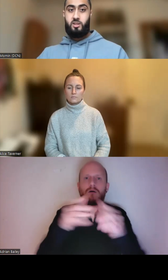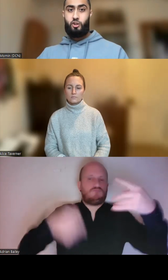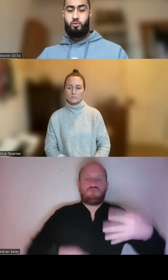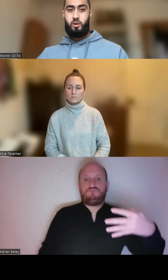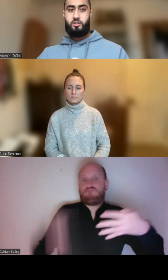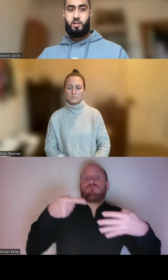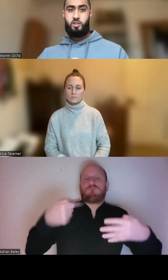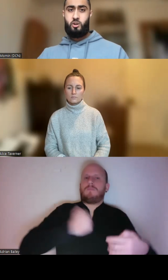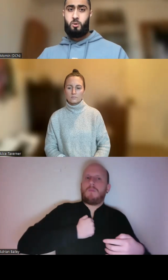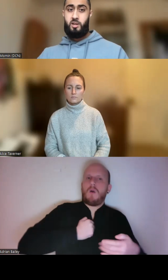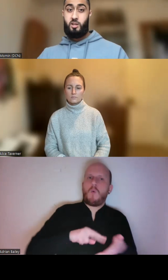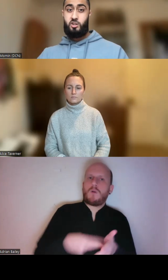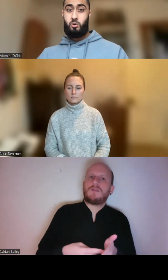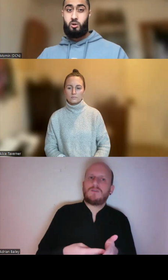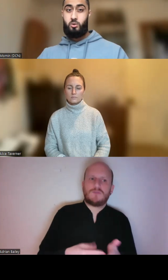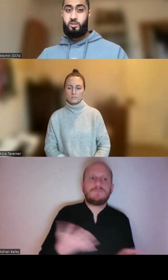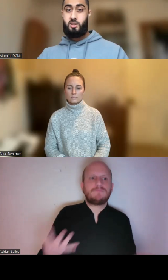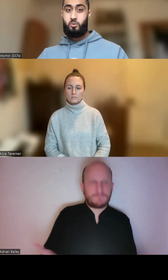Search engine optimization is one of those things